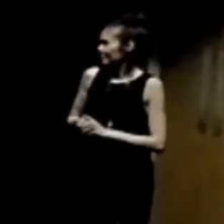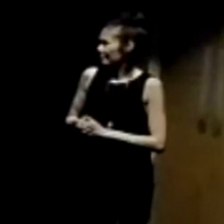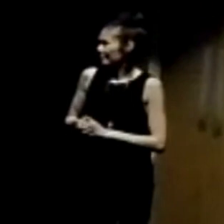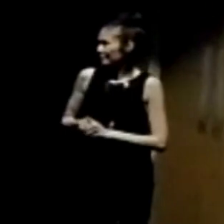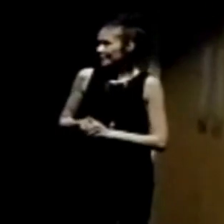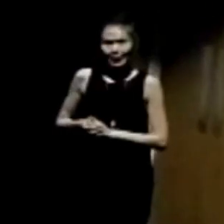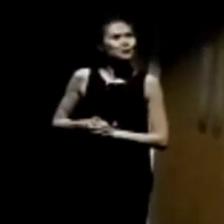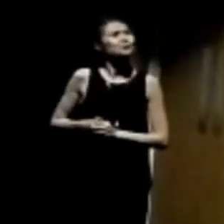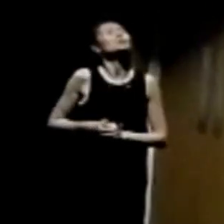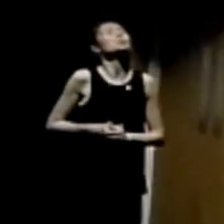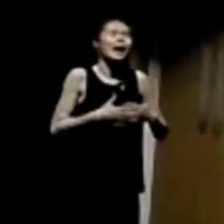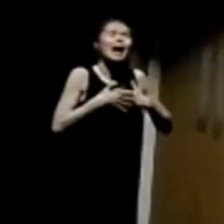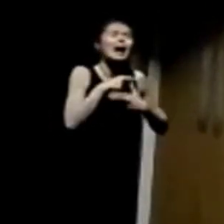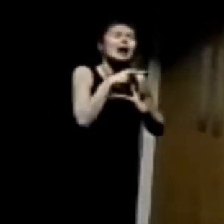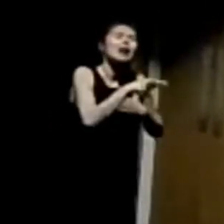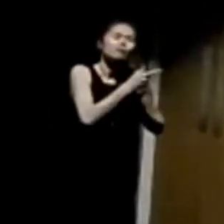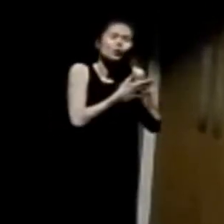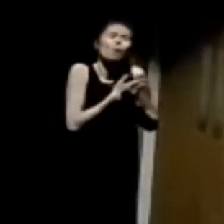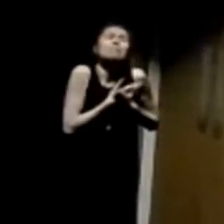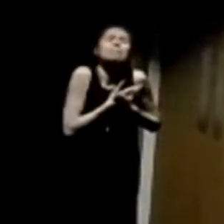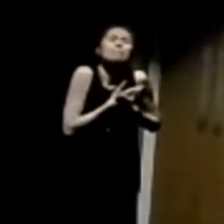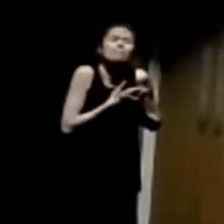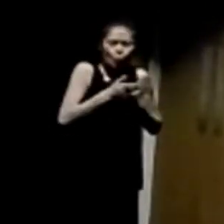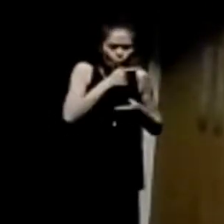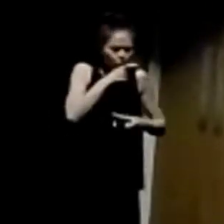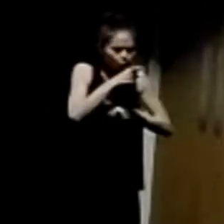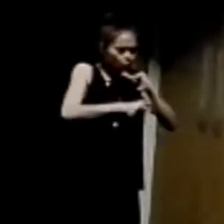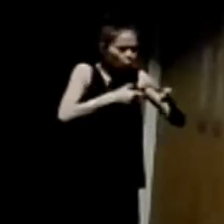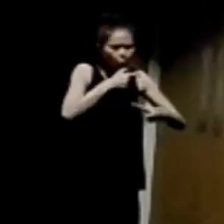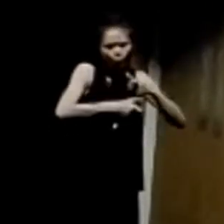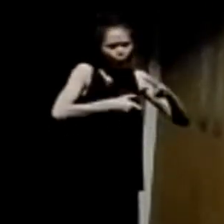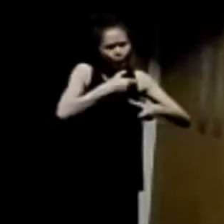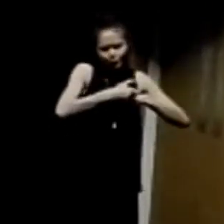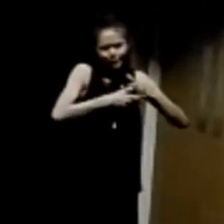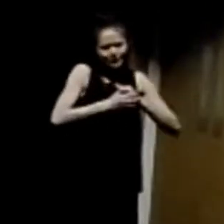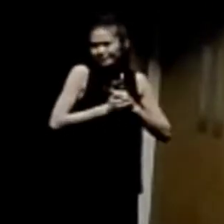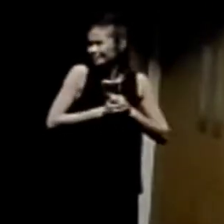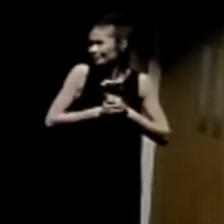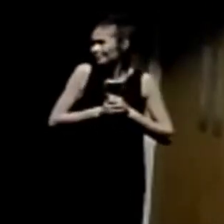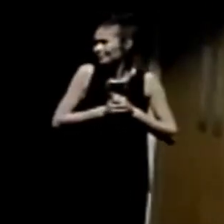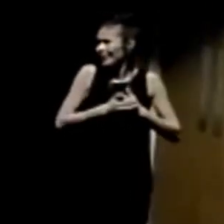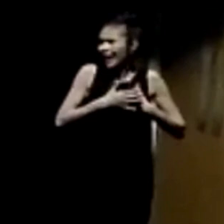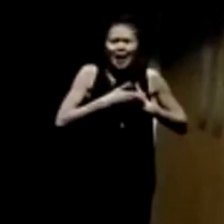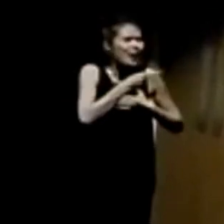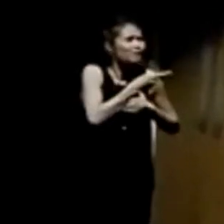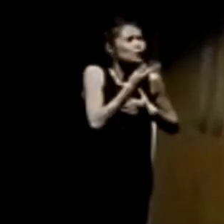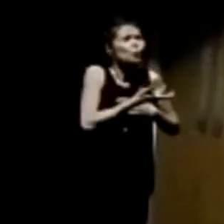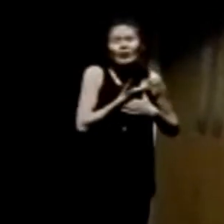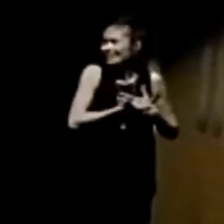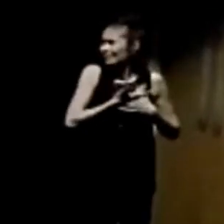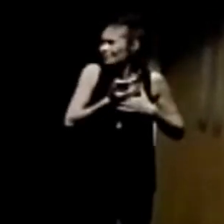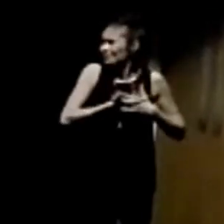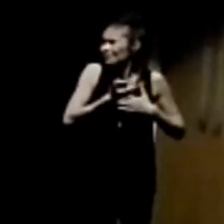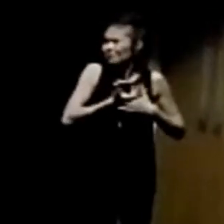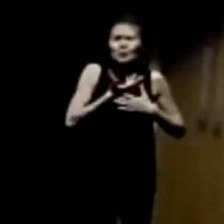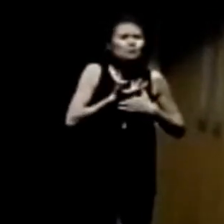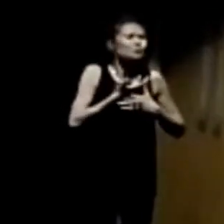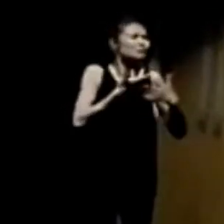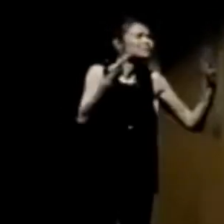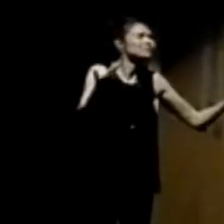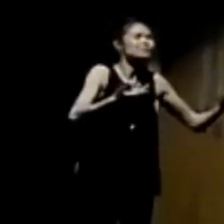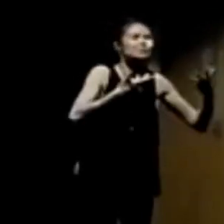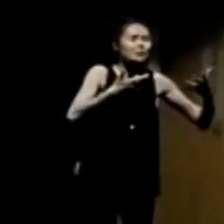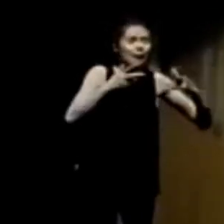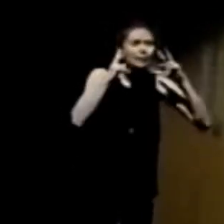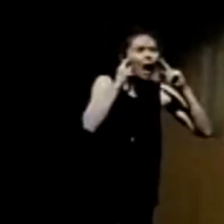Sir I love you more than words can wield the matter dearer than eyesight, space and liberty.